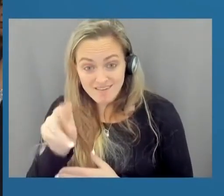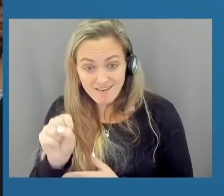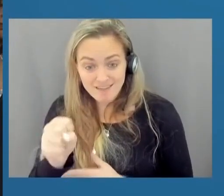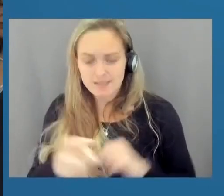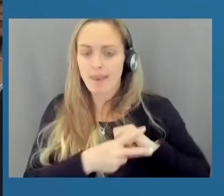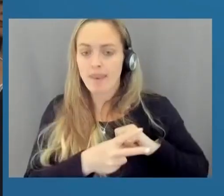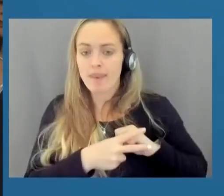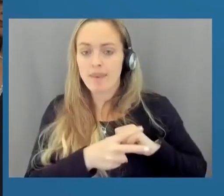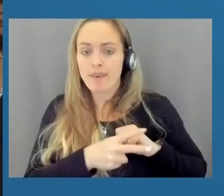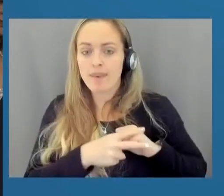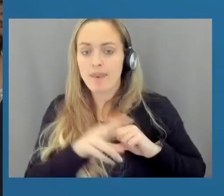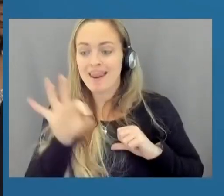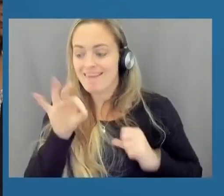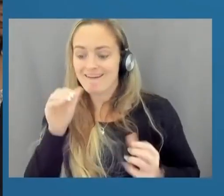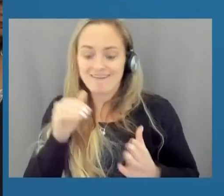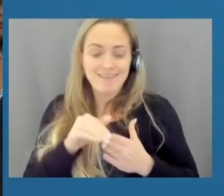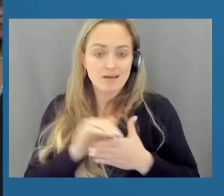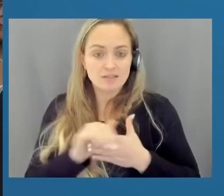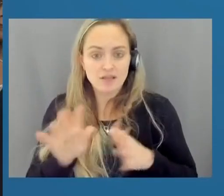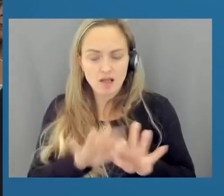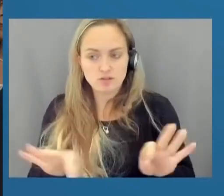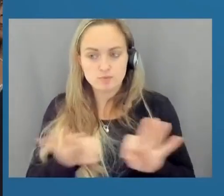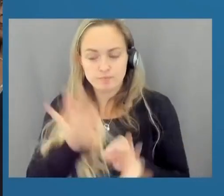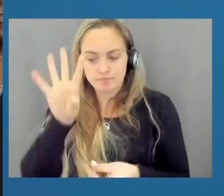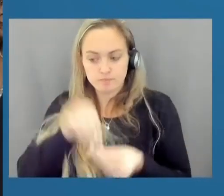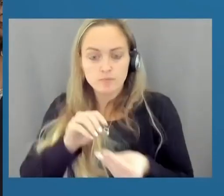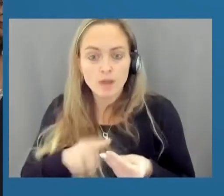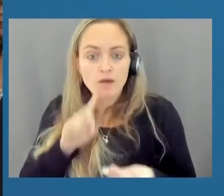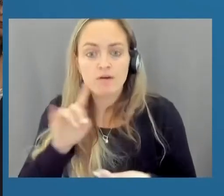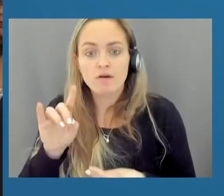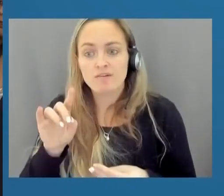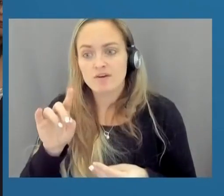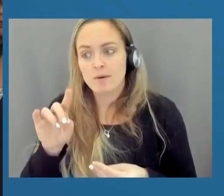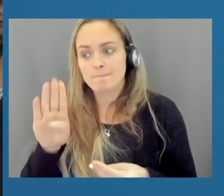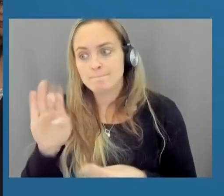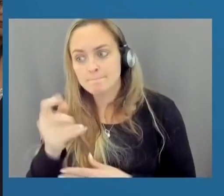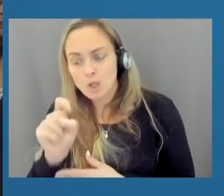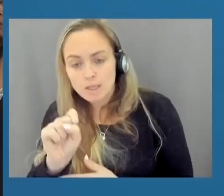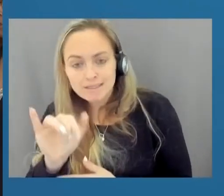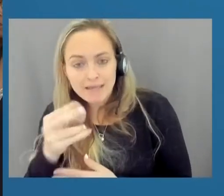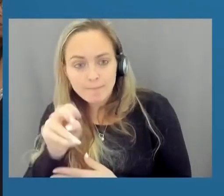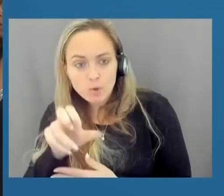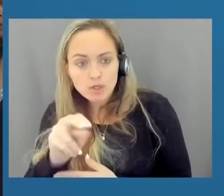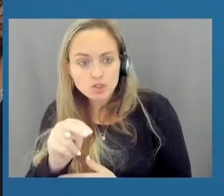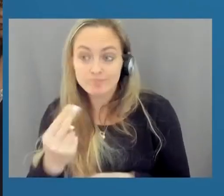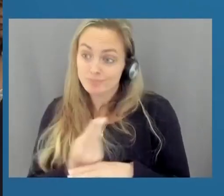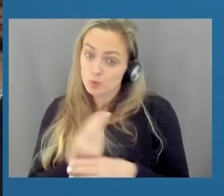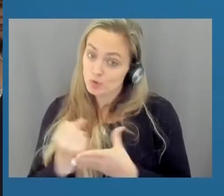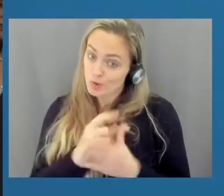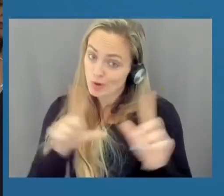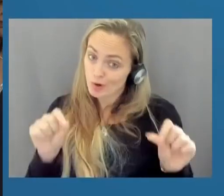over $90,000 worth of ammunition. And what was this the pattern? He used a credit card. You know,